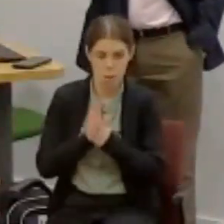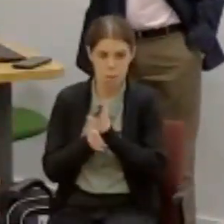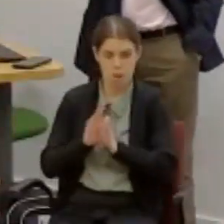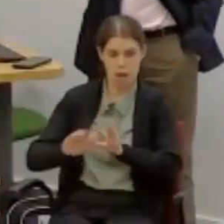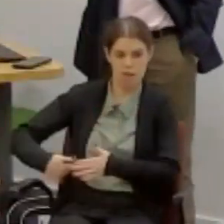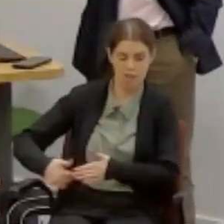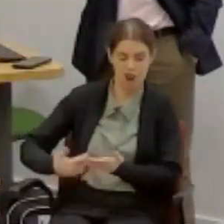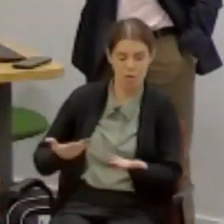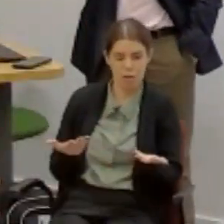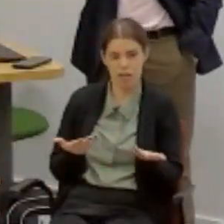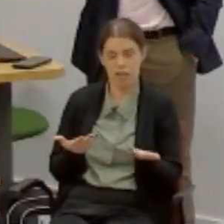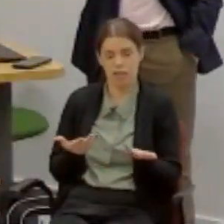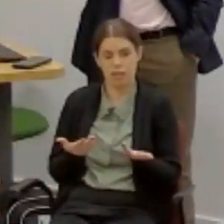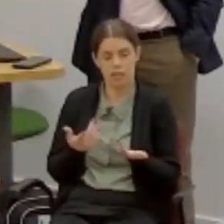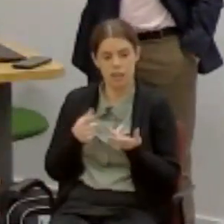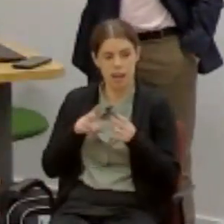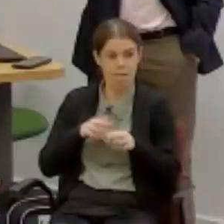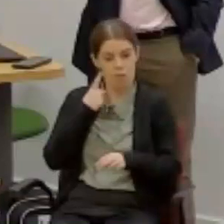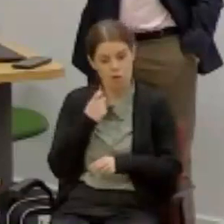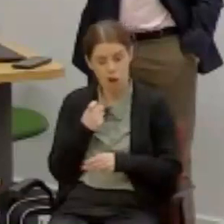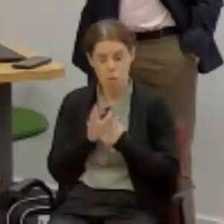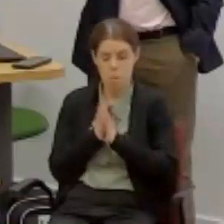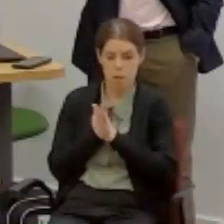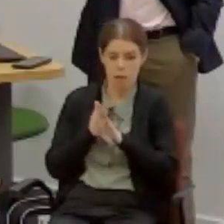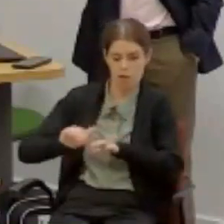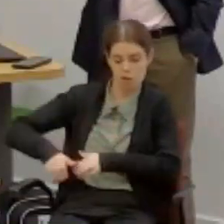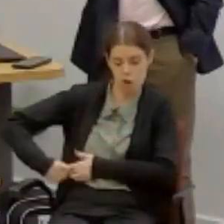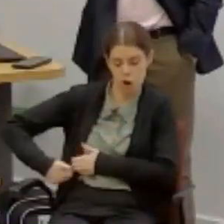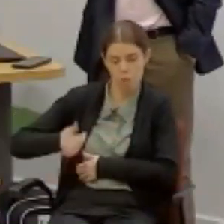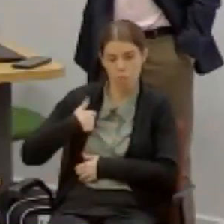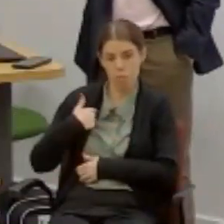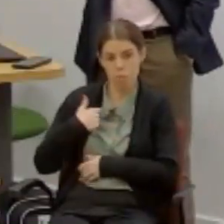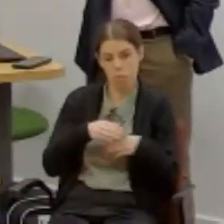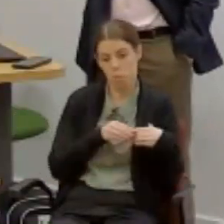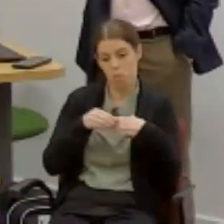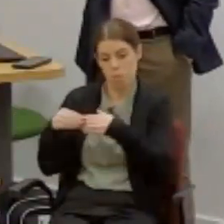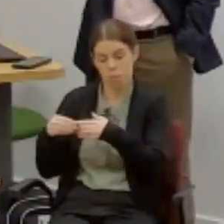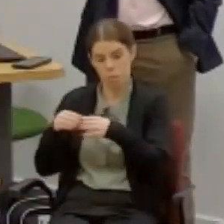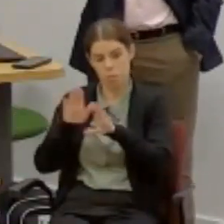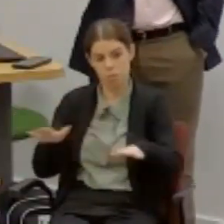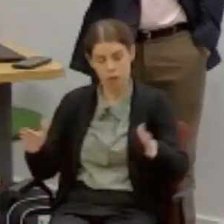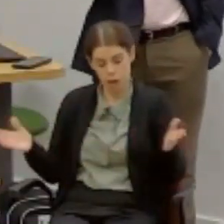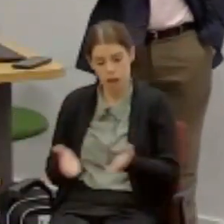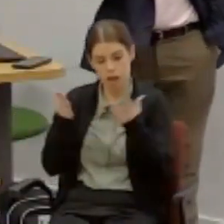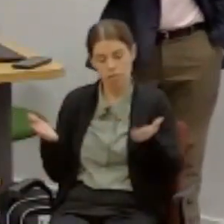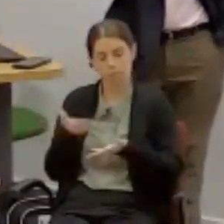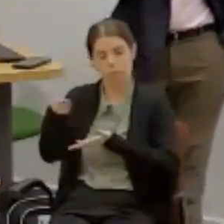But if there were younger ones to play Rugby, I would take them along, as I would encourage people to do and talk to the coach and teachers.